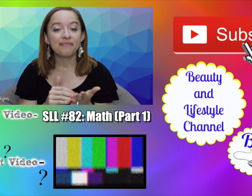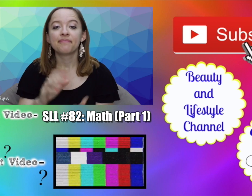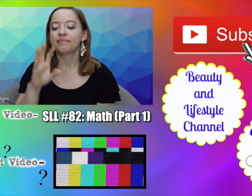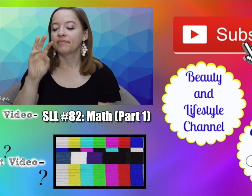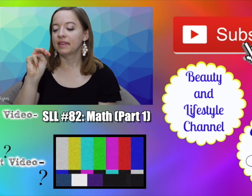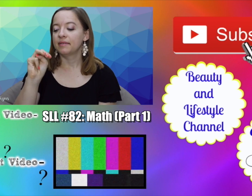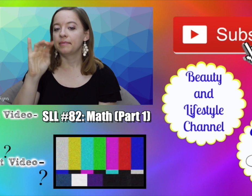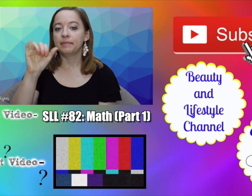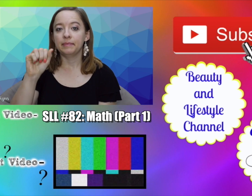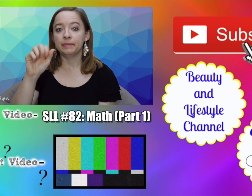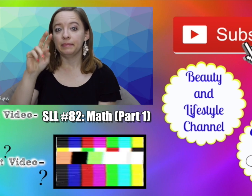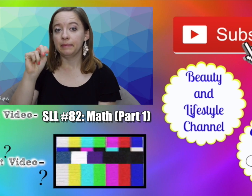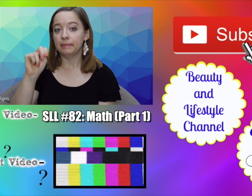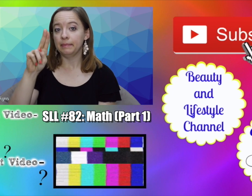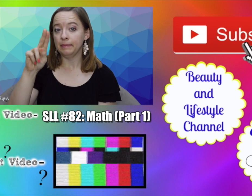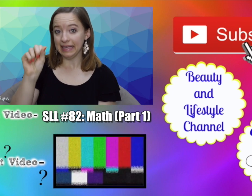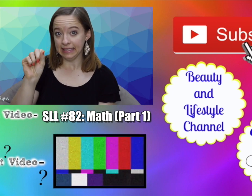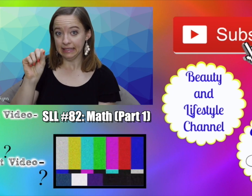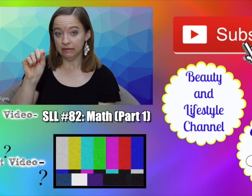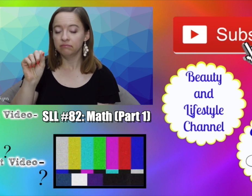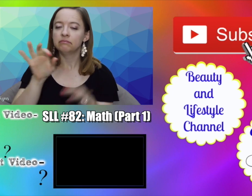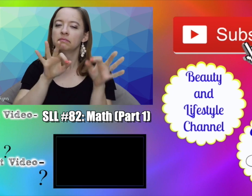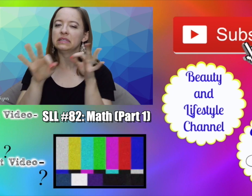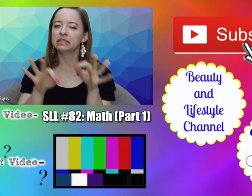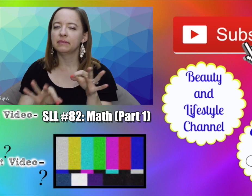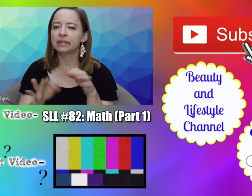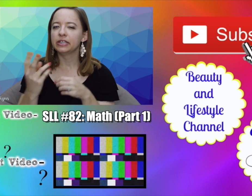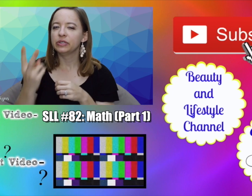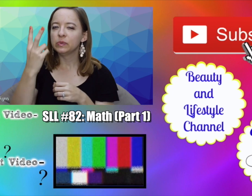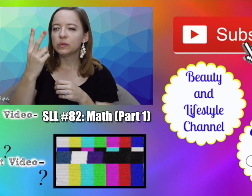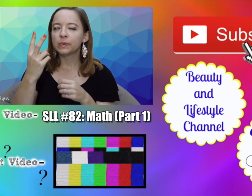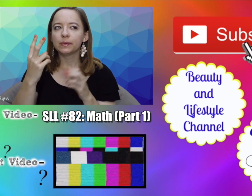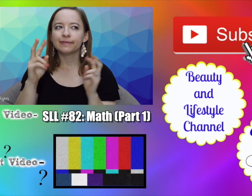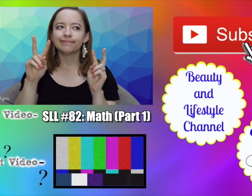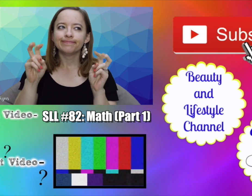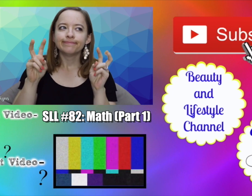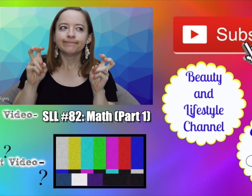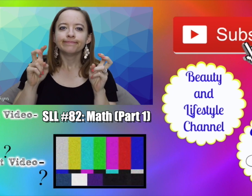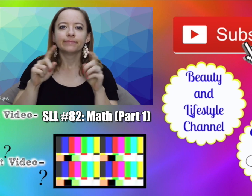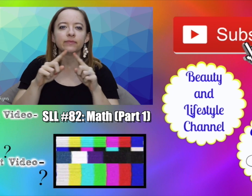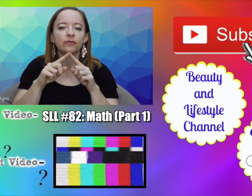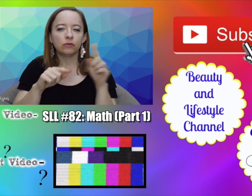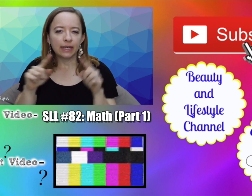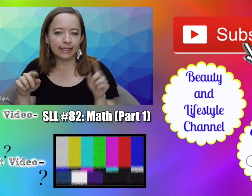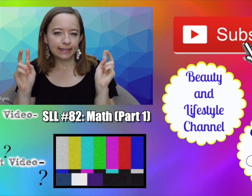(click) Easy again, and that's minus. I'll explain there's 2 different varia...